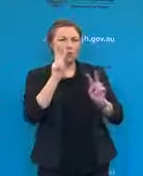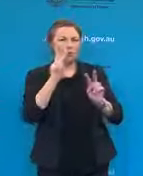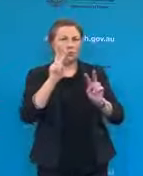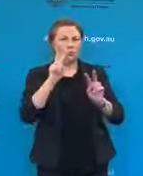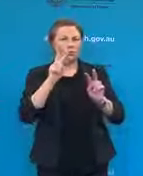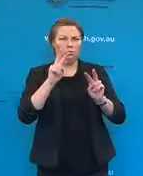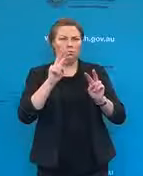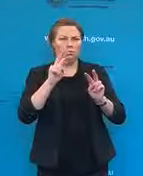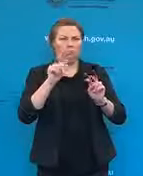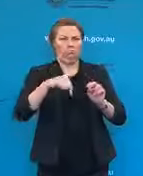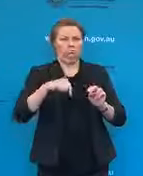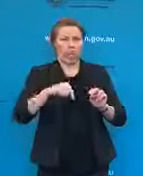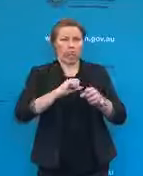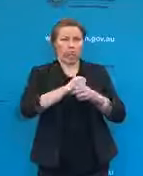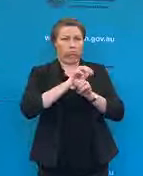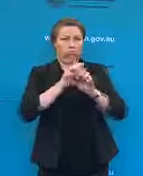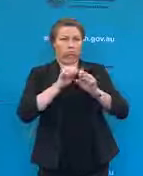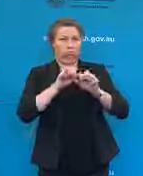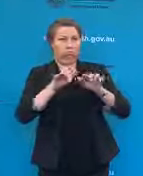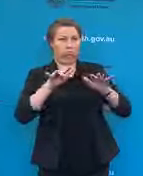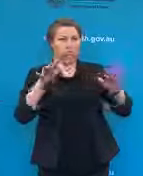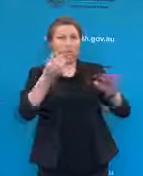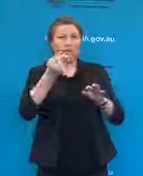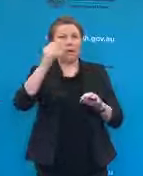to escalate. There are new countries that become hotspots